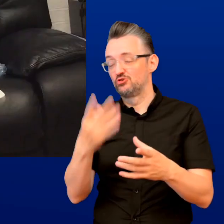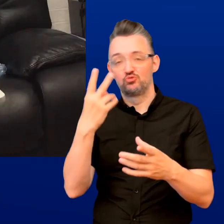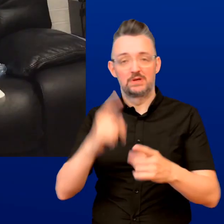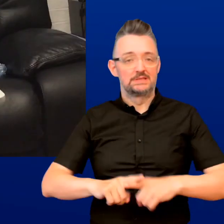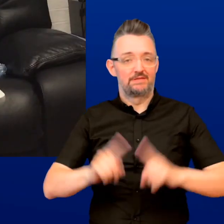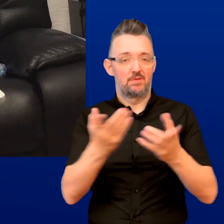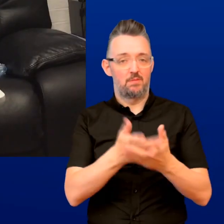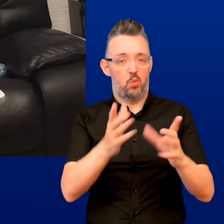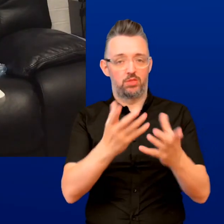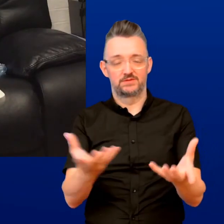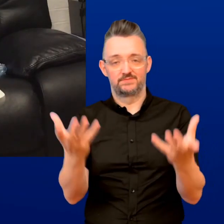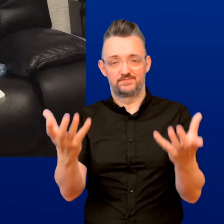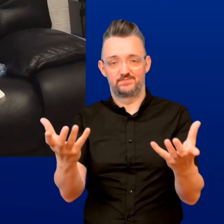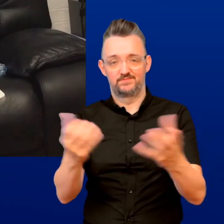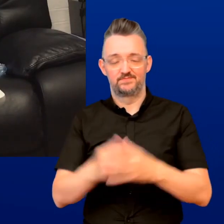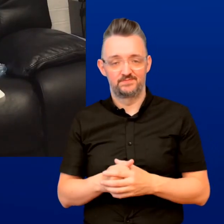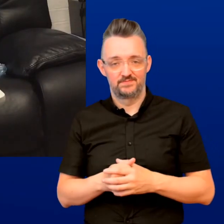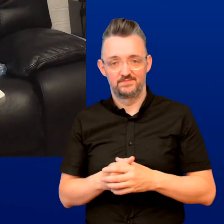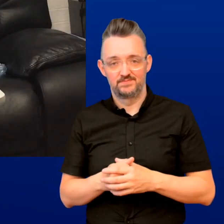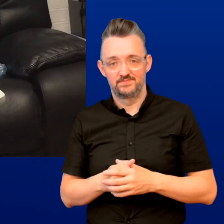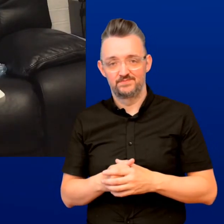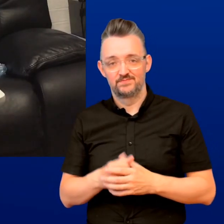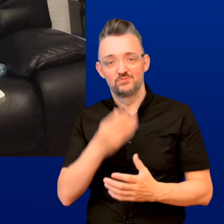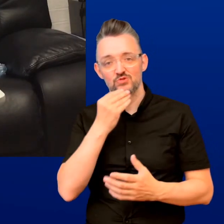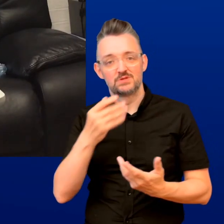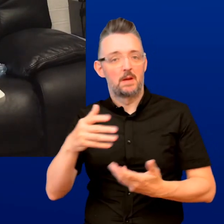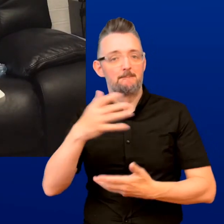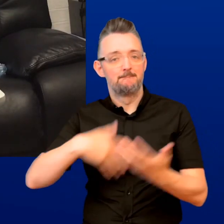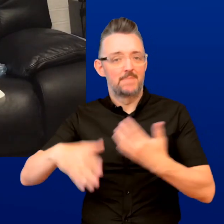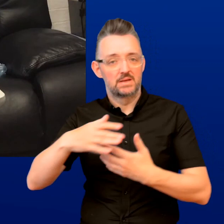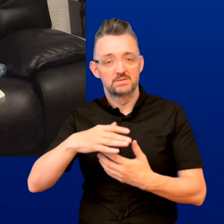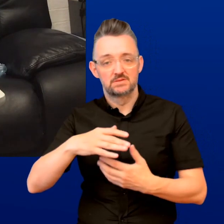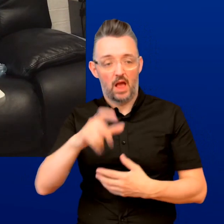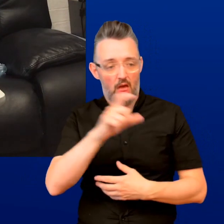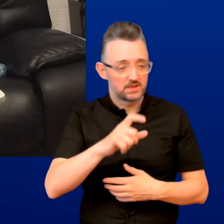bowls using mixed colours or unmixed colours.